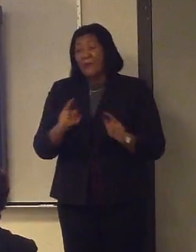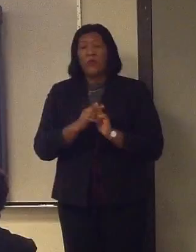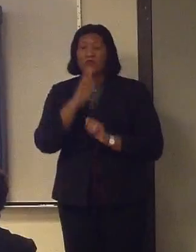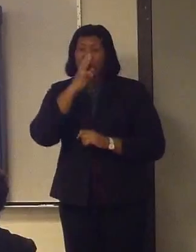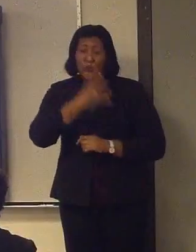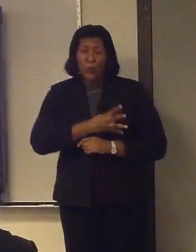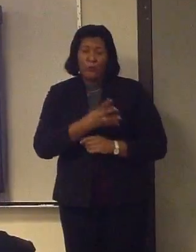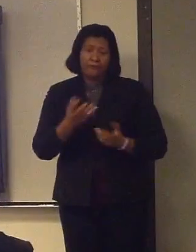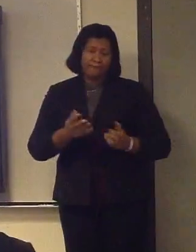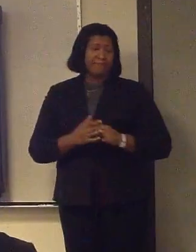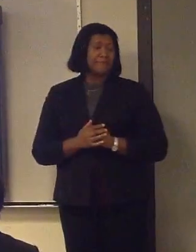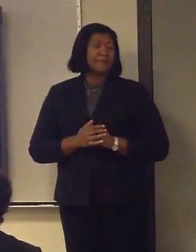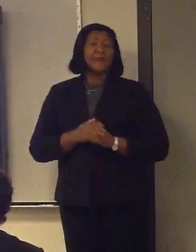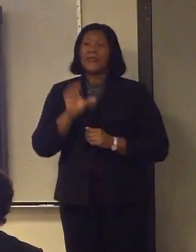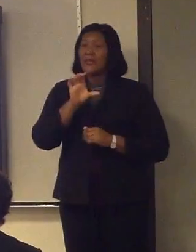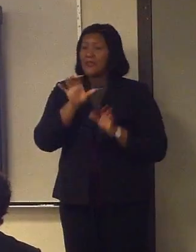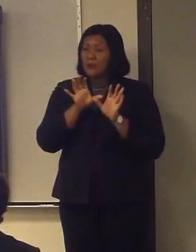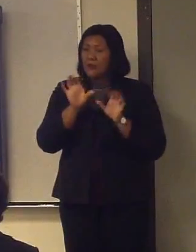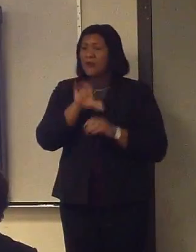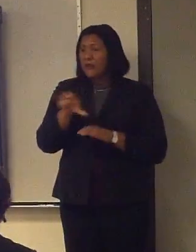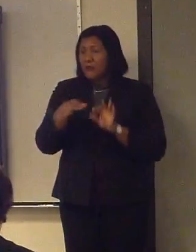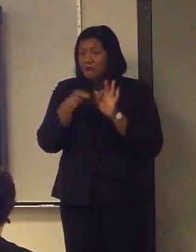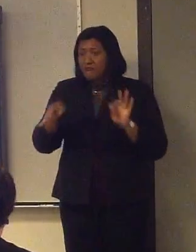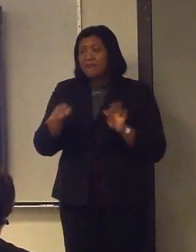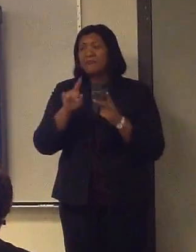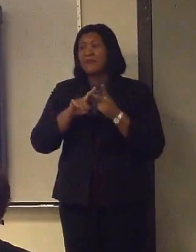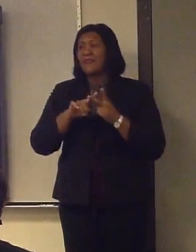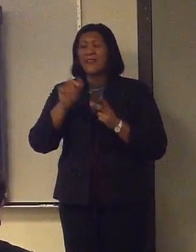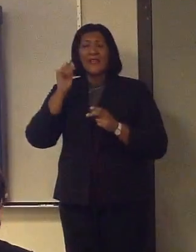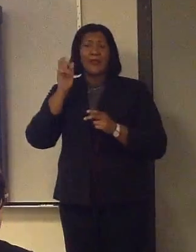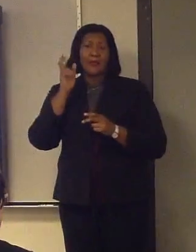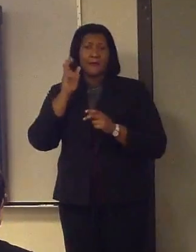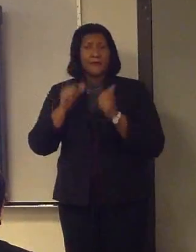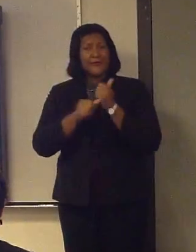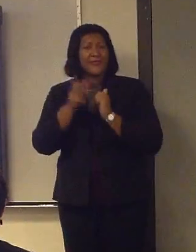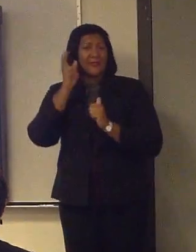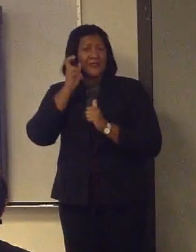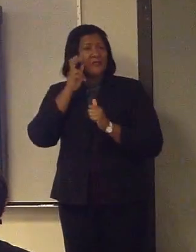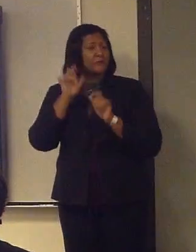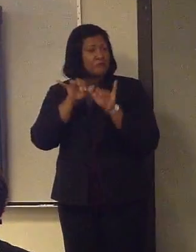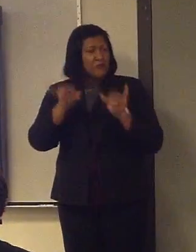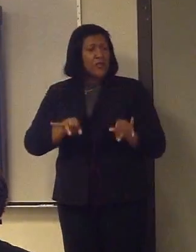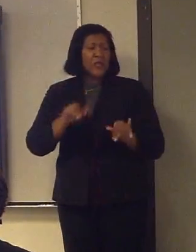And since captioning and assistive listening systems are relatively new, there is also